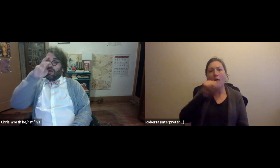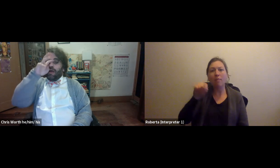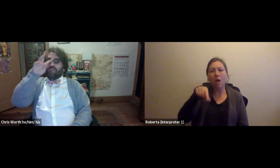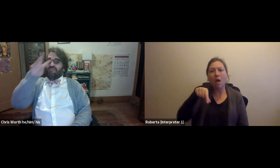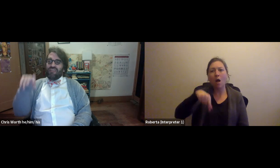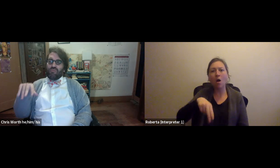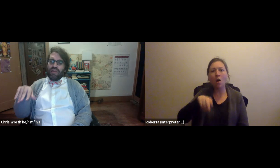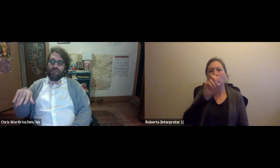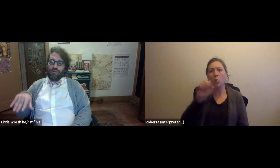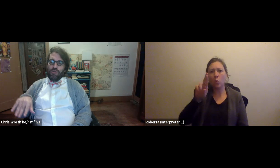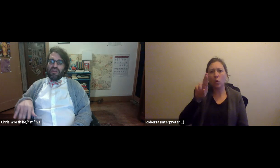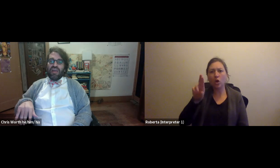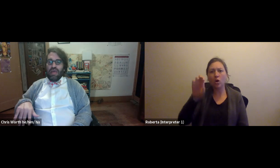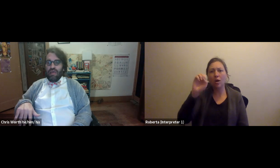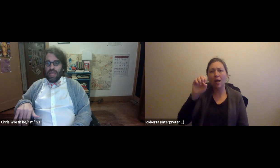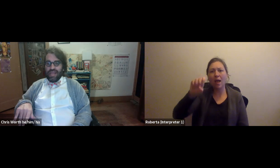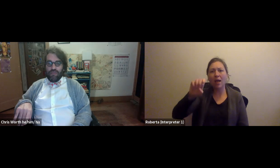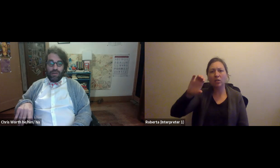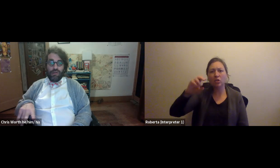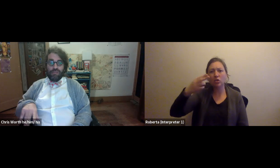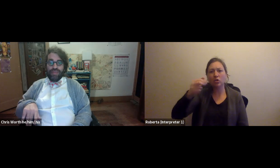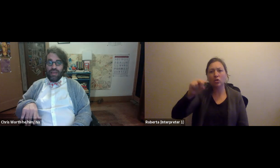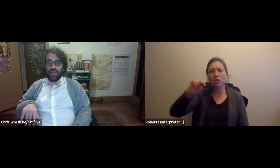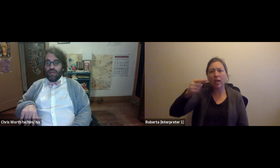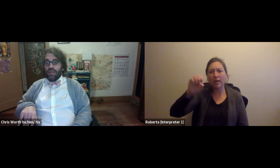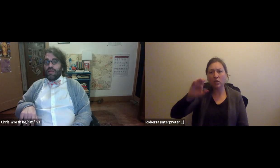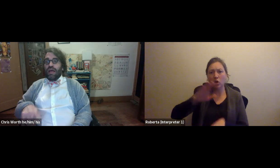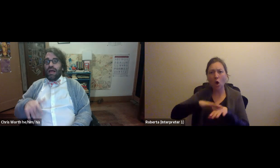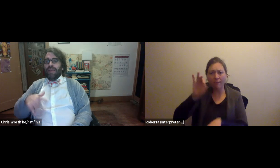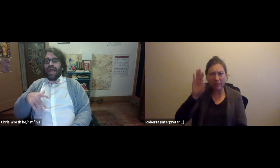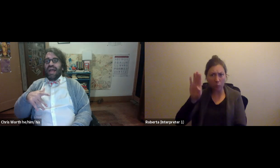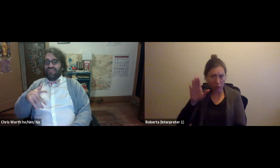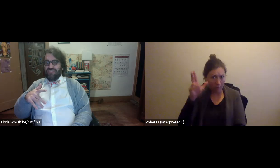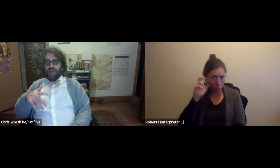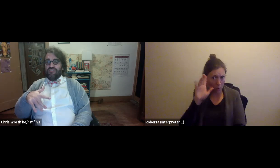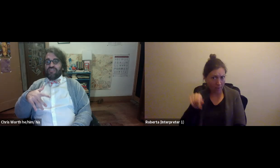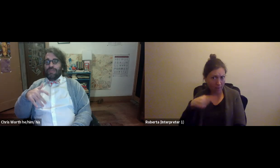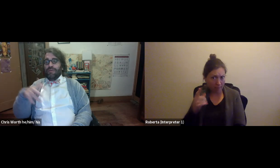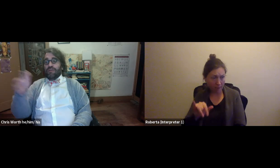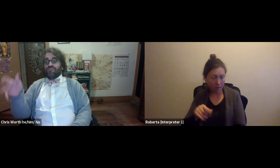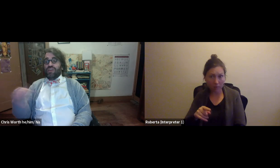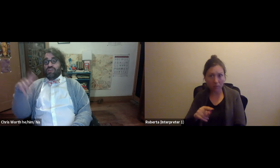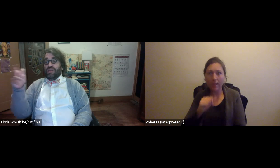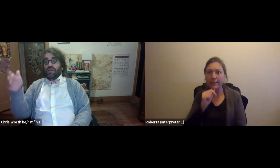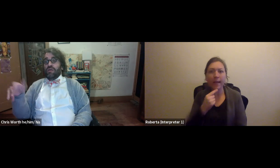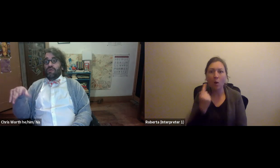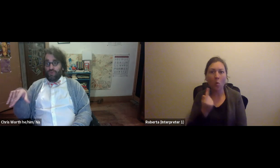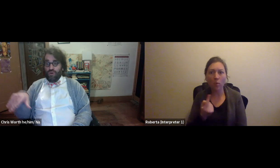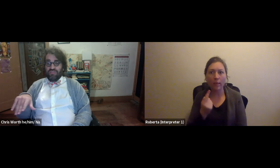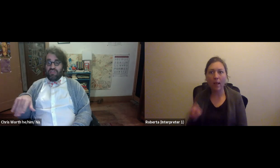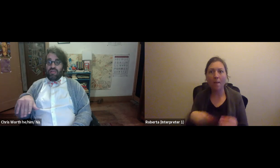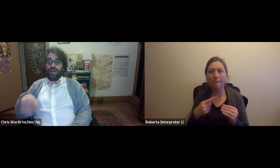on Facebook. Has anyone heard of that? It's not just about exchanging goods, it's about,